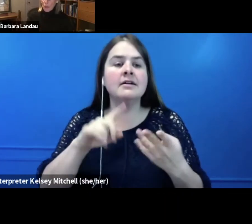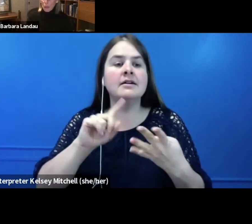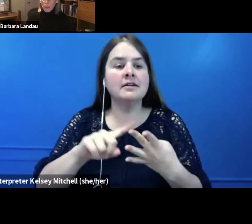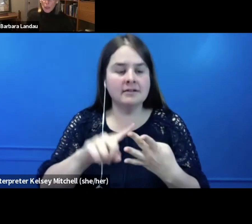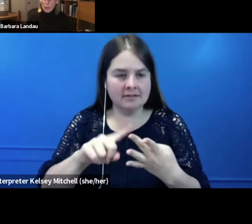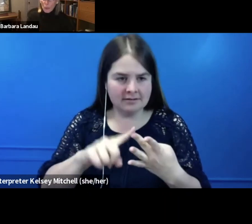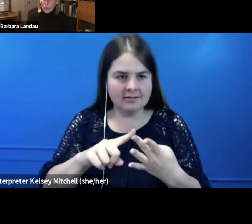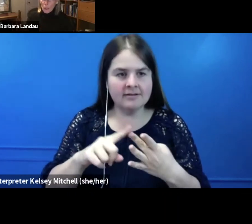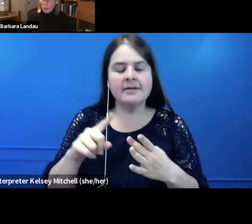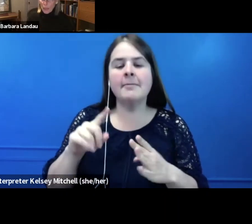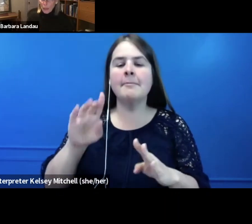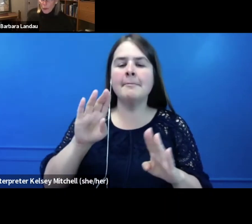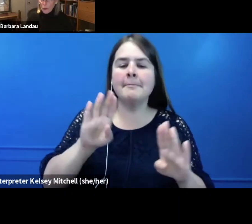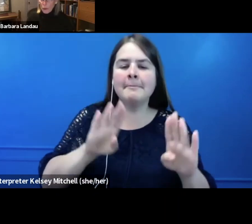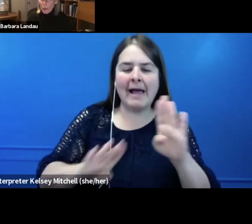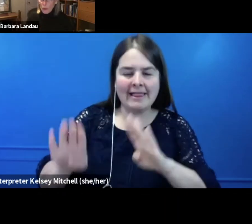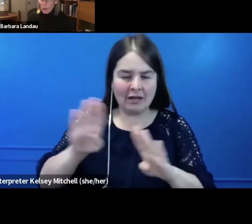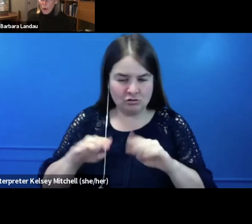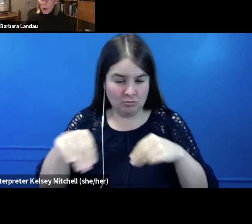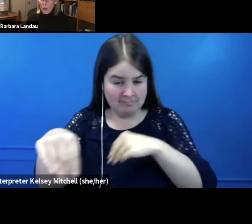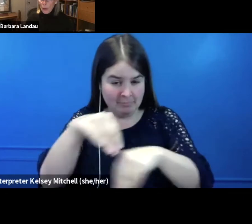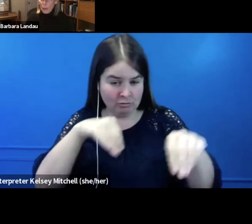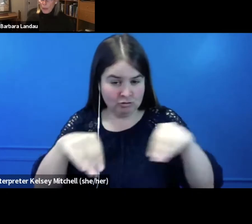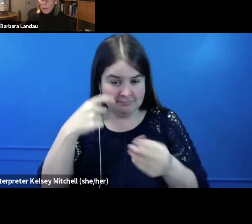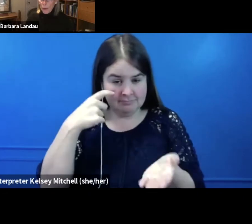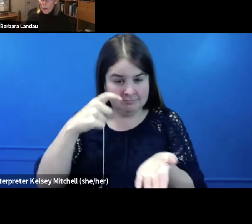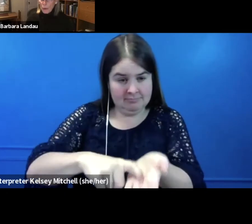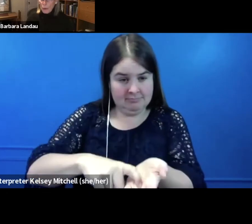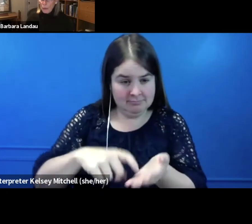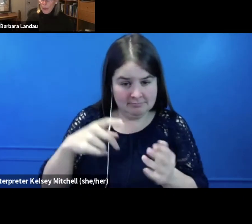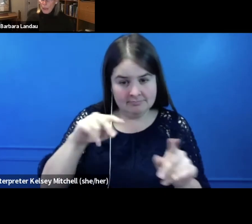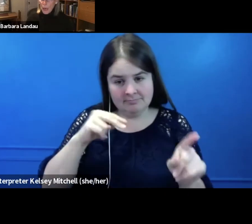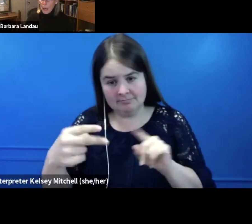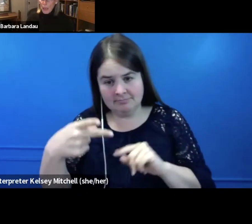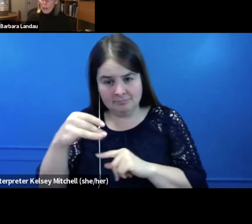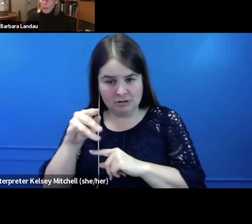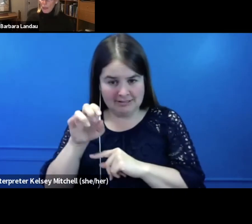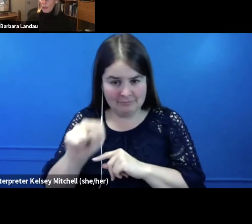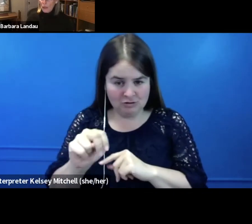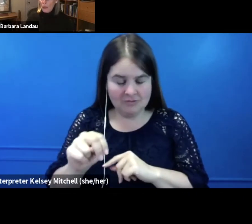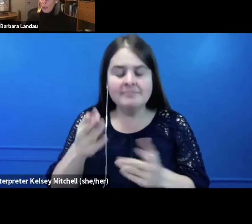perception which many of you i'm sure know about but for those who might not